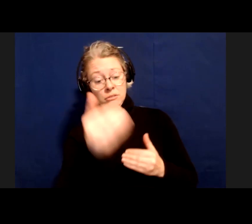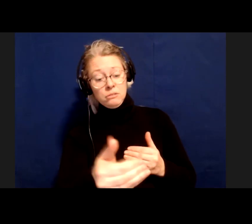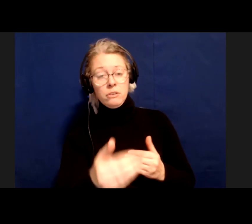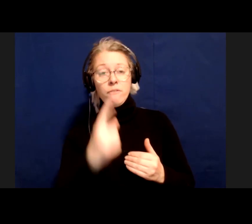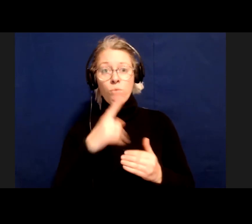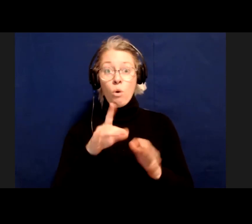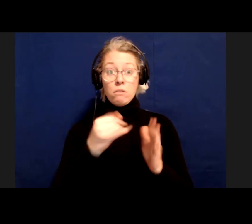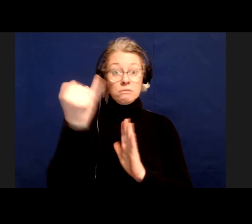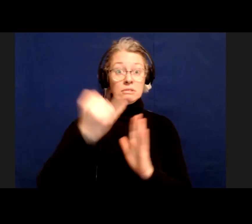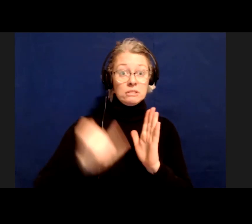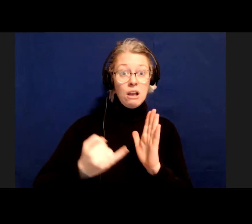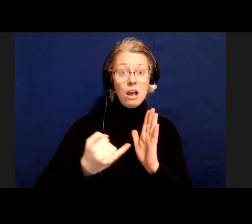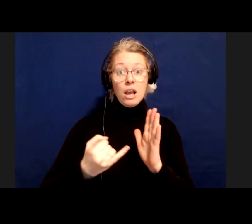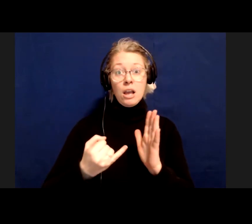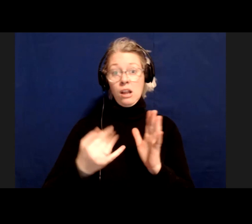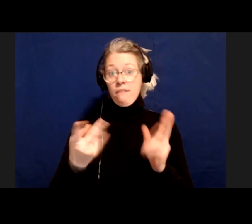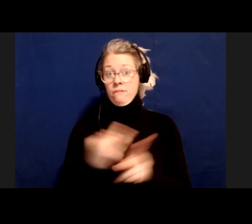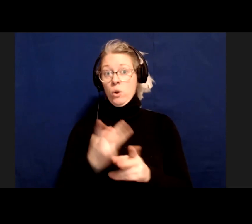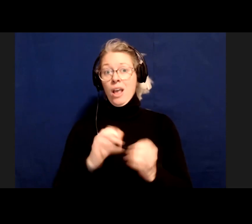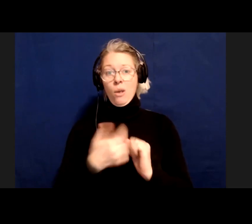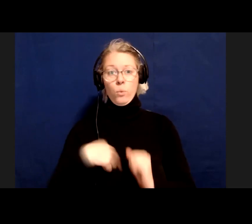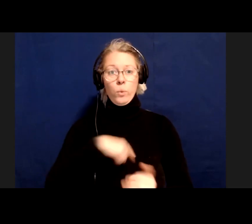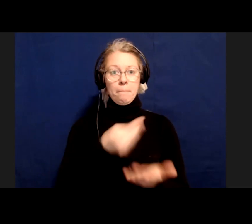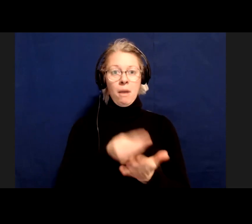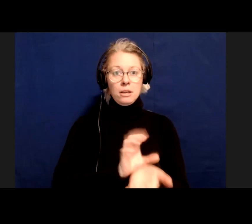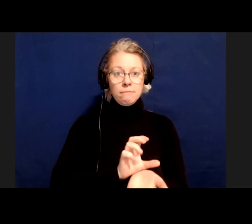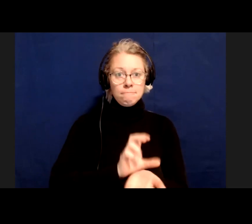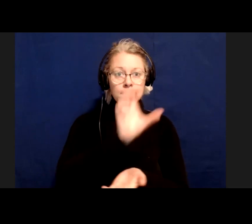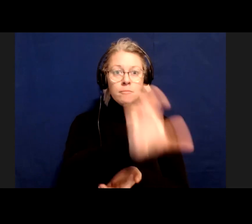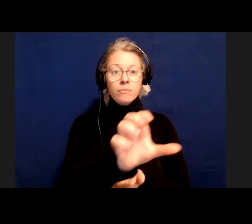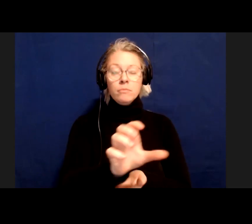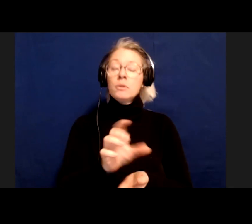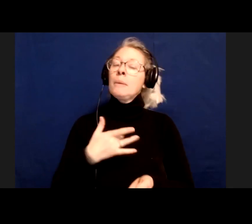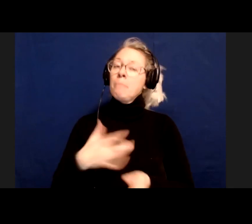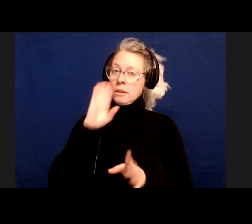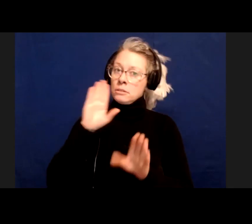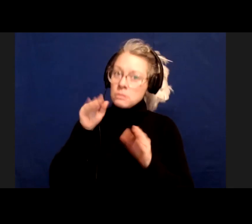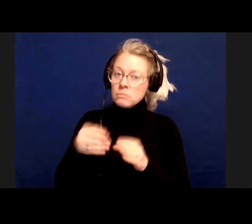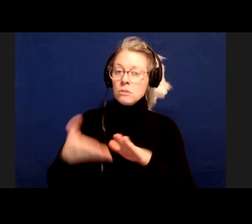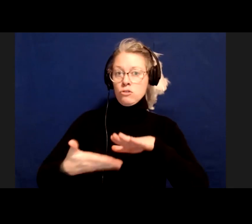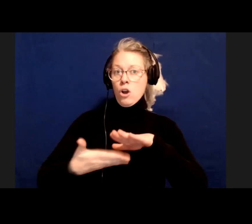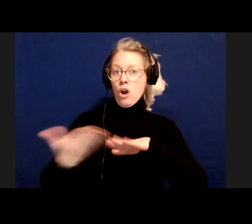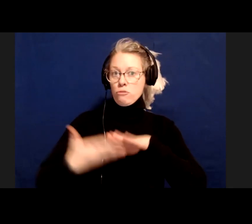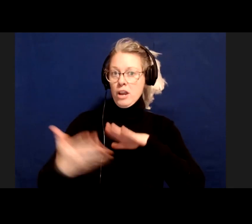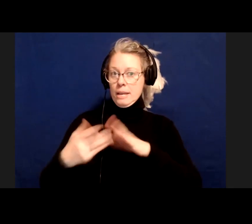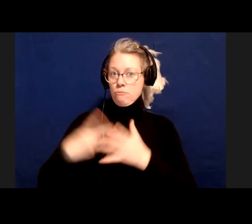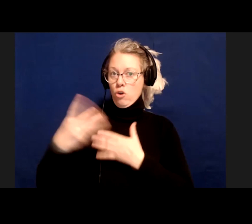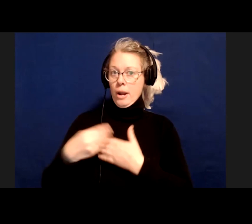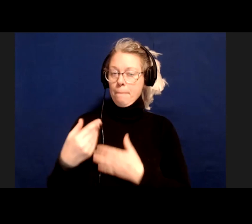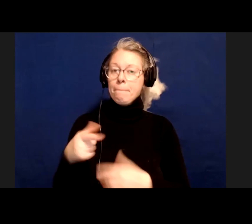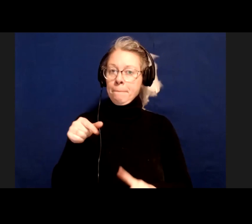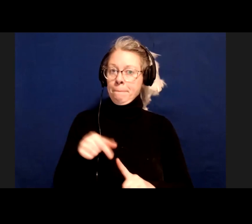at our granting programs, particularly the Operating Grant Program, will look to having